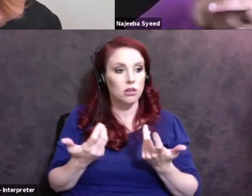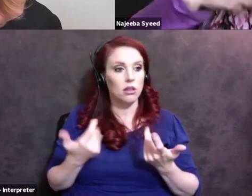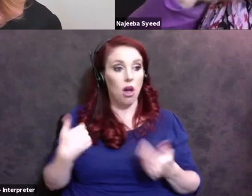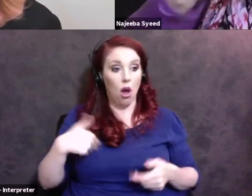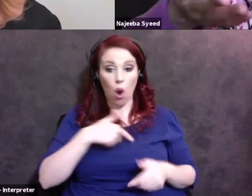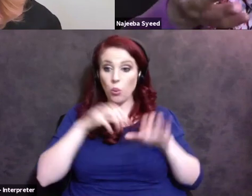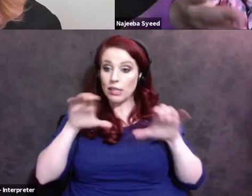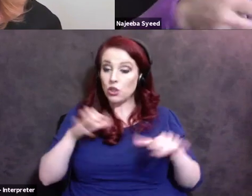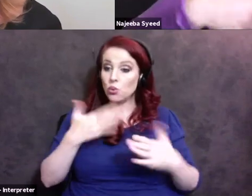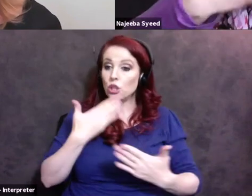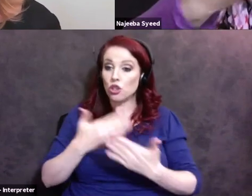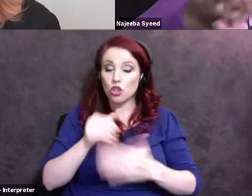to your questionnaires for everybody?